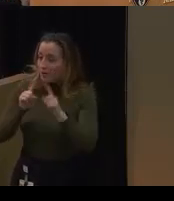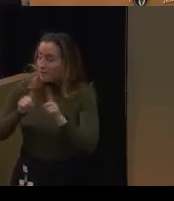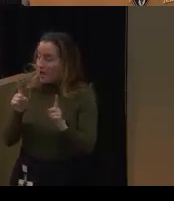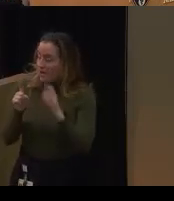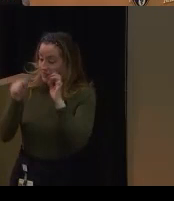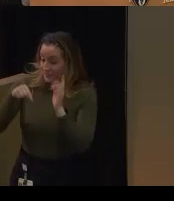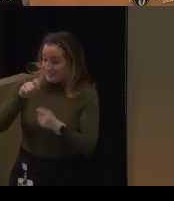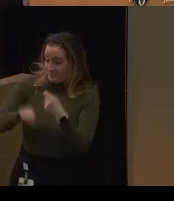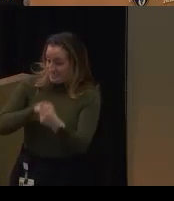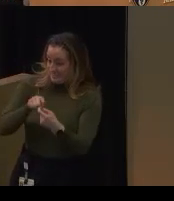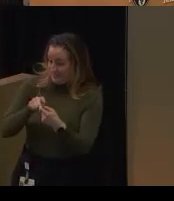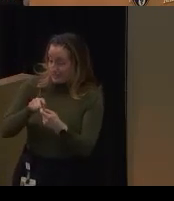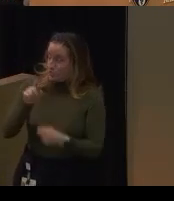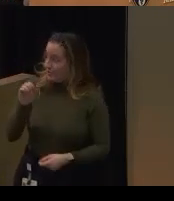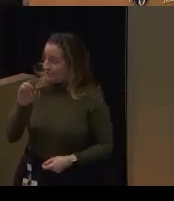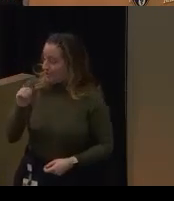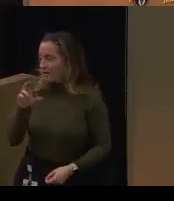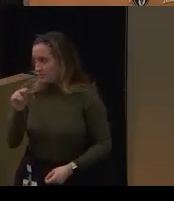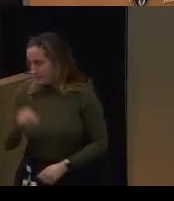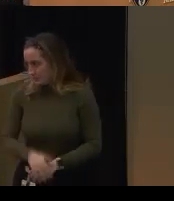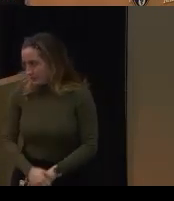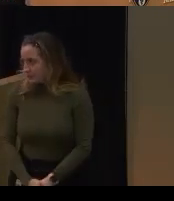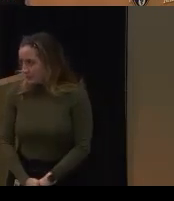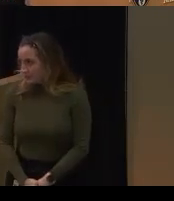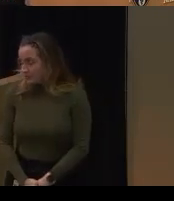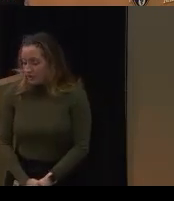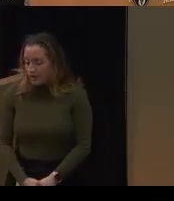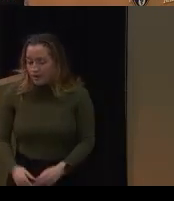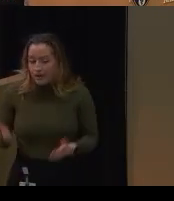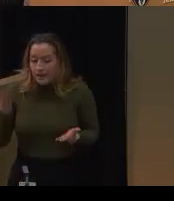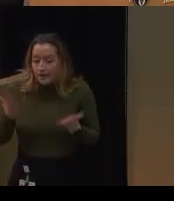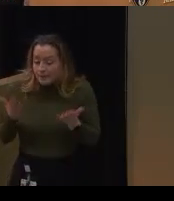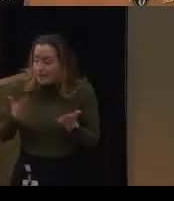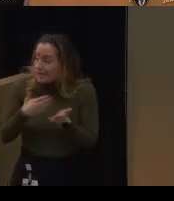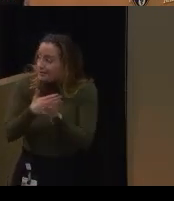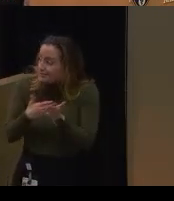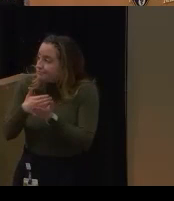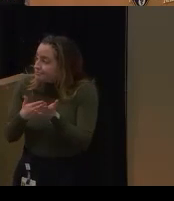necessarily specific to theory of mind I think there might be aspects of alterations that are